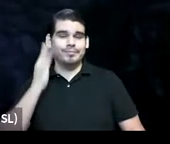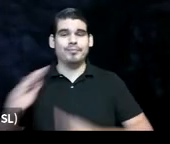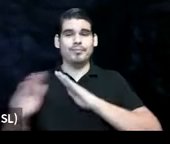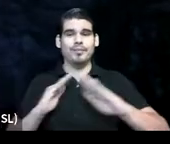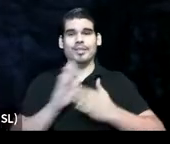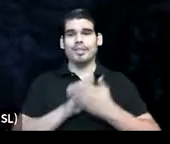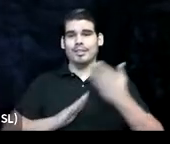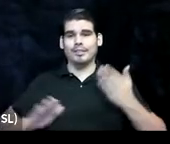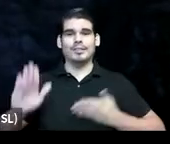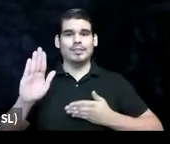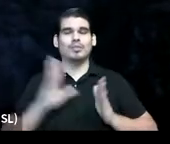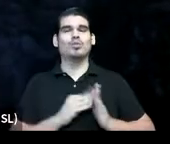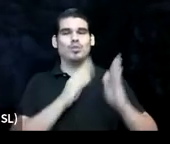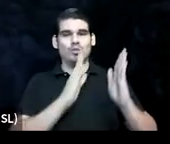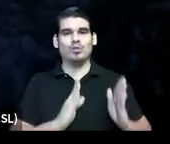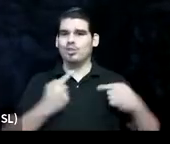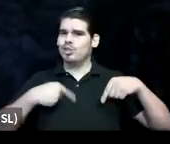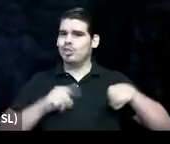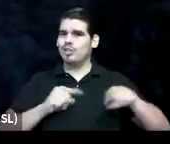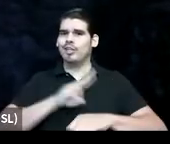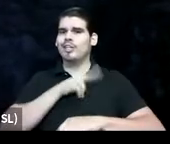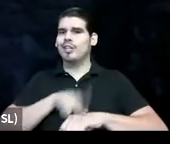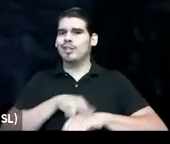they will go to students. So we wanted to also add